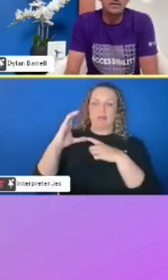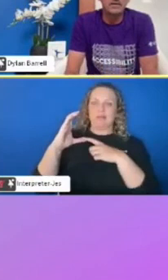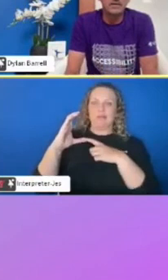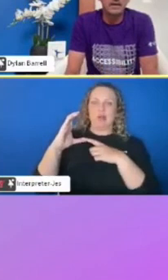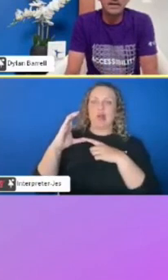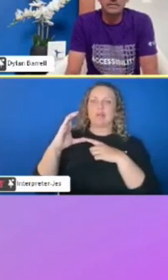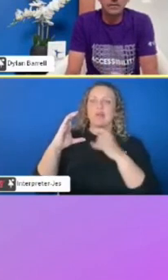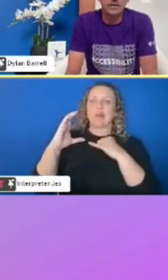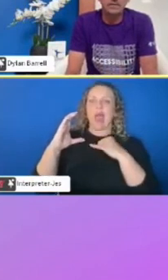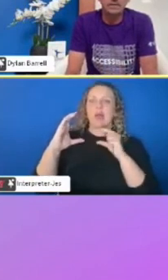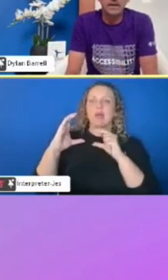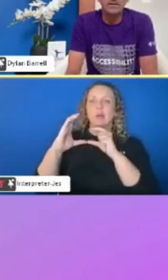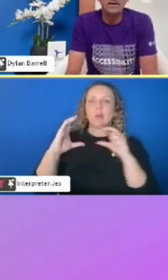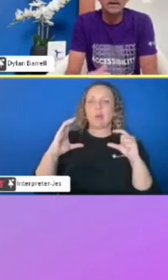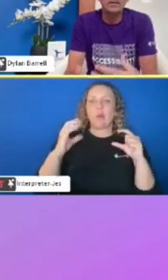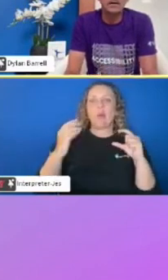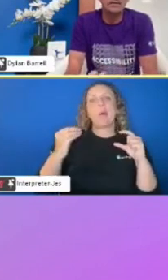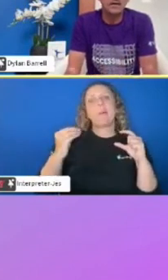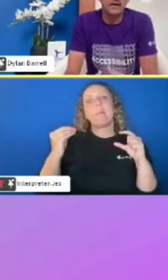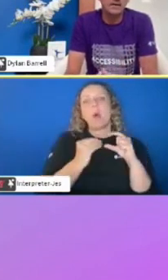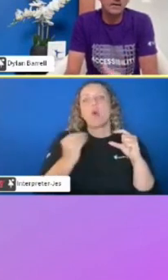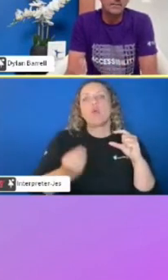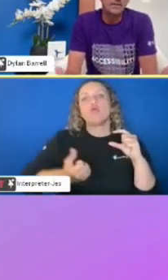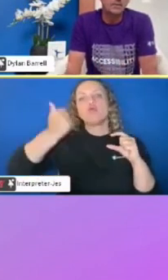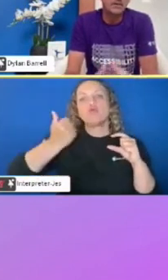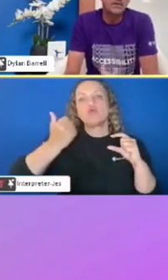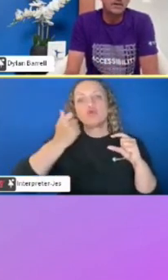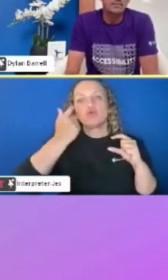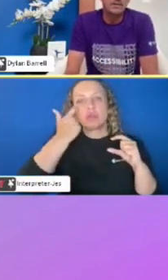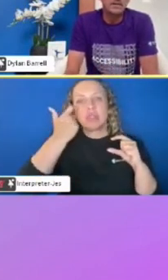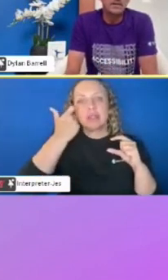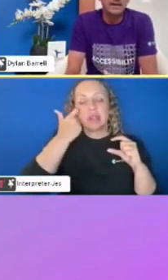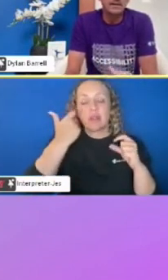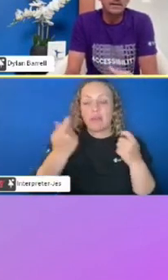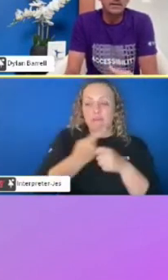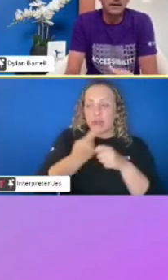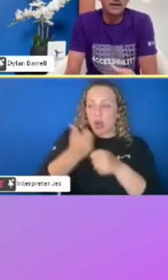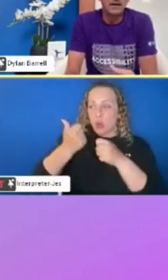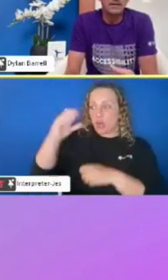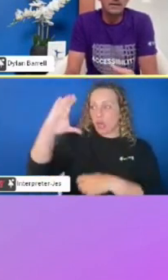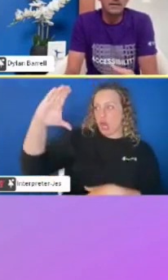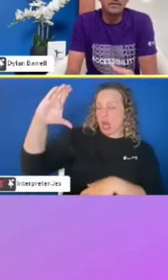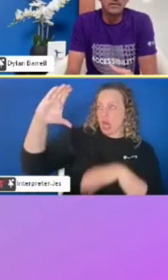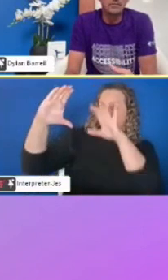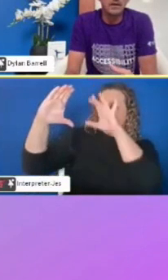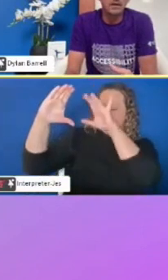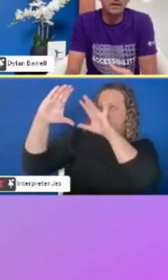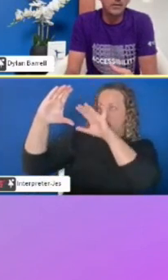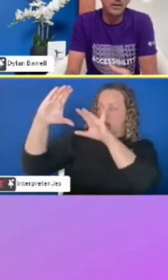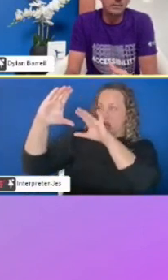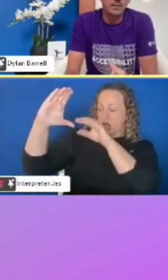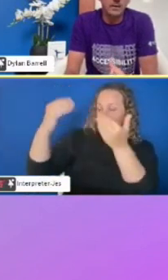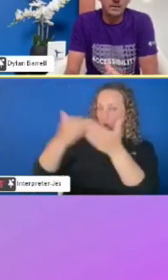So it doesn't have to worry about trying to figure out which of those pieces of data is new and where it belongs.